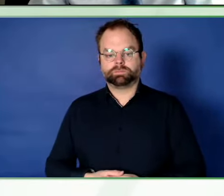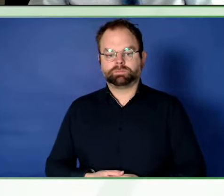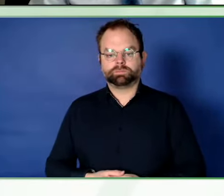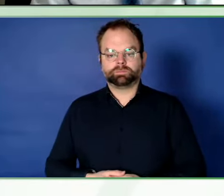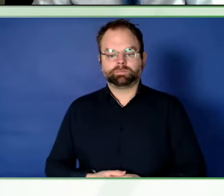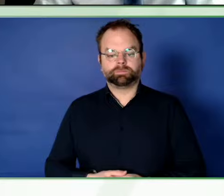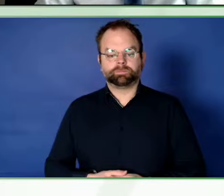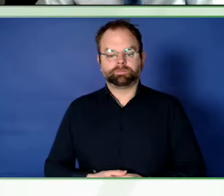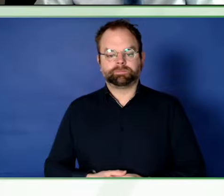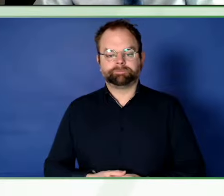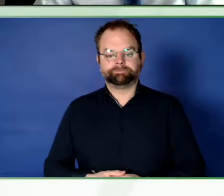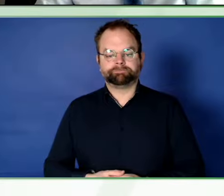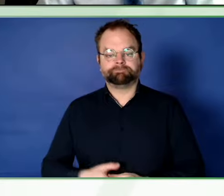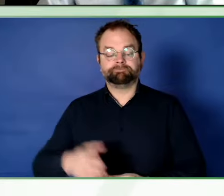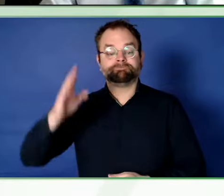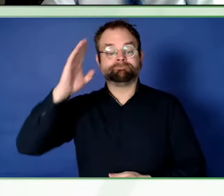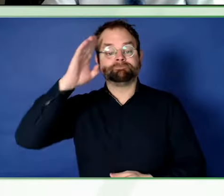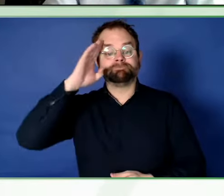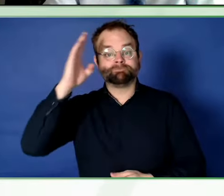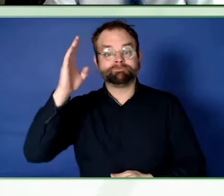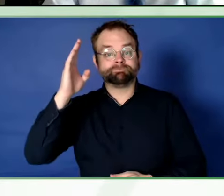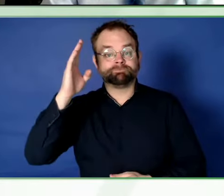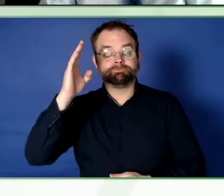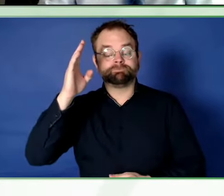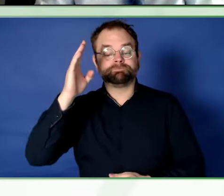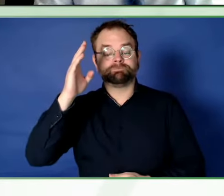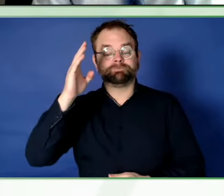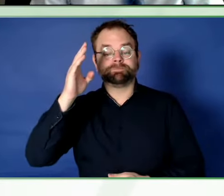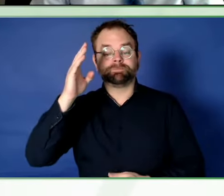It is one of this years Zero Project Awardees